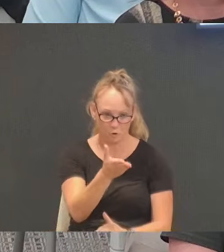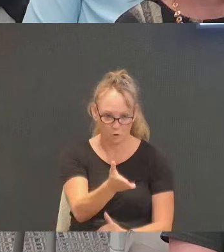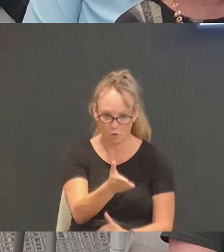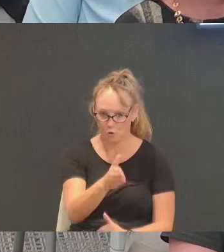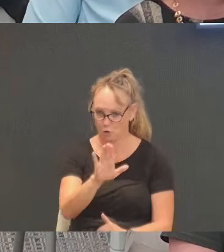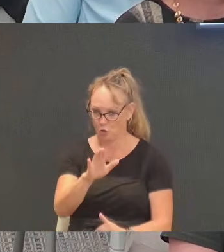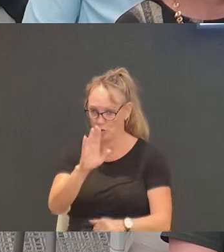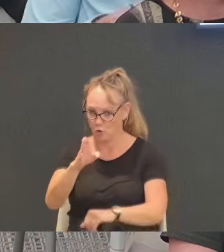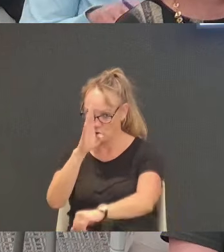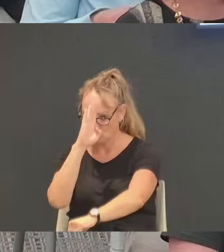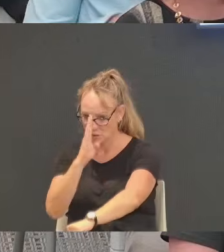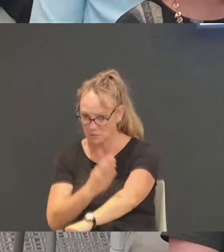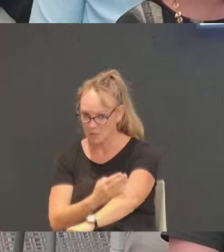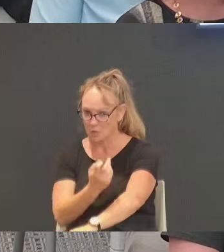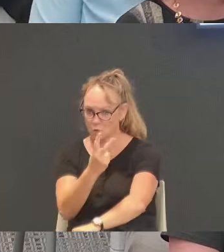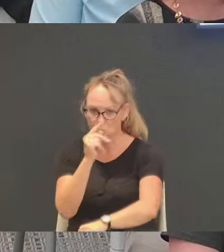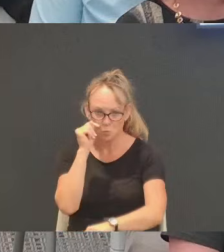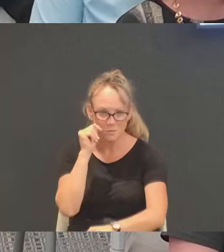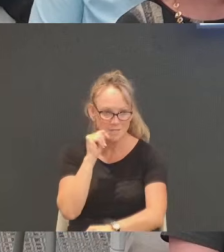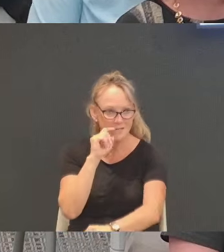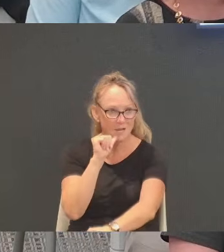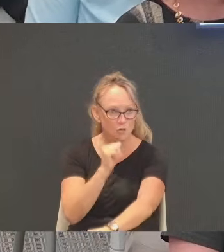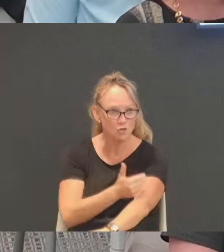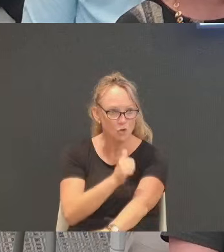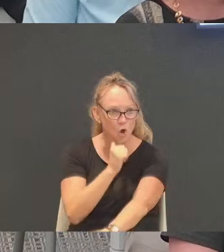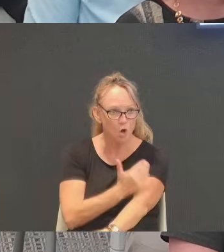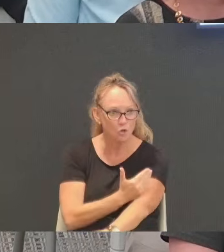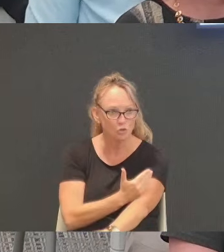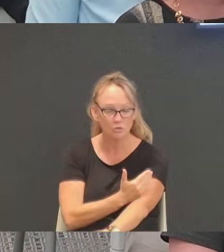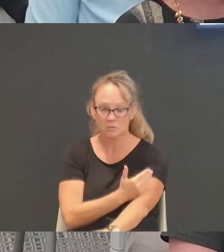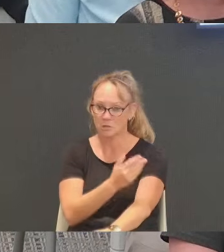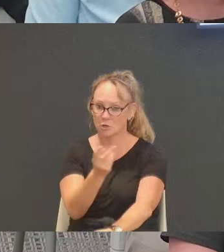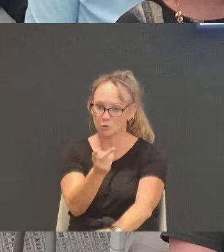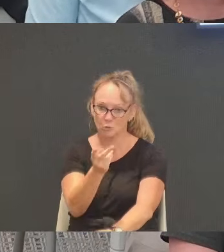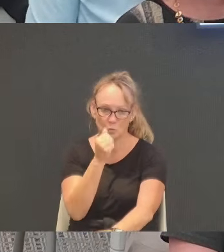The two girls had their own battles that they were even trying to process on their own. The